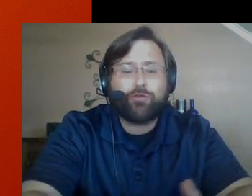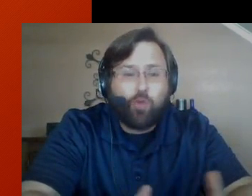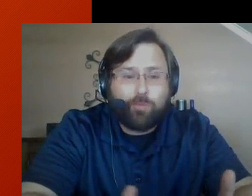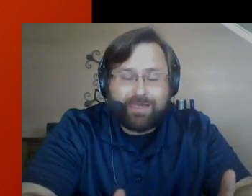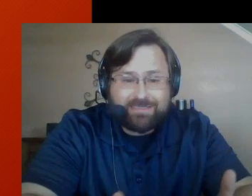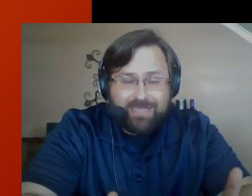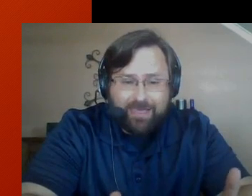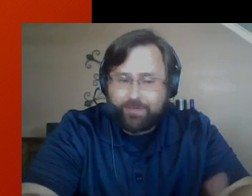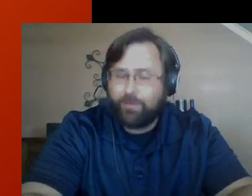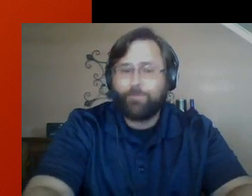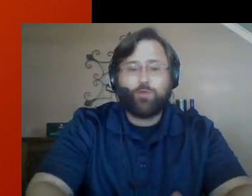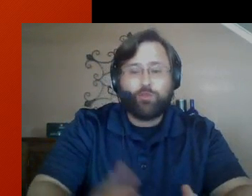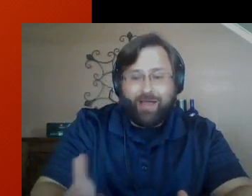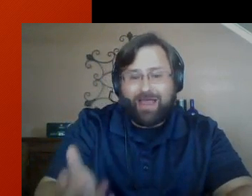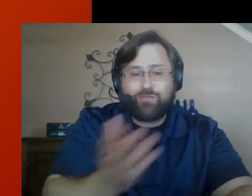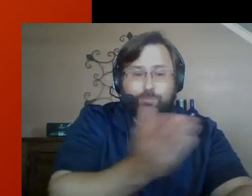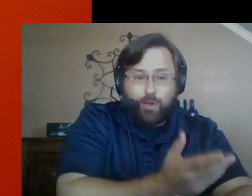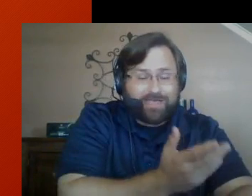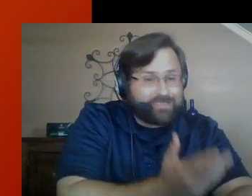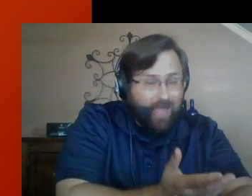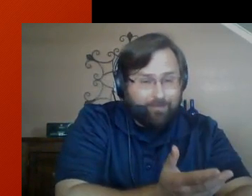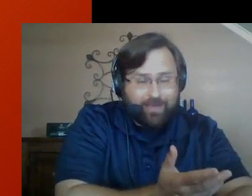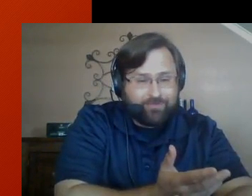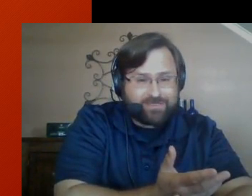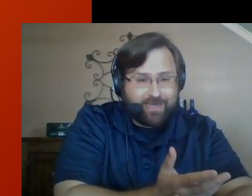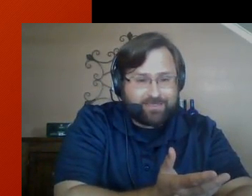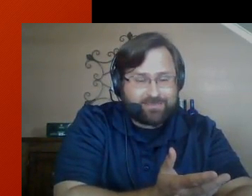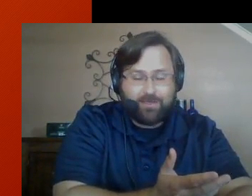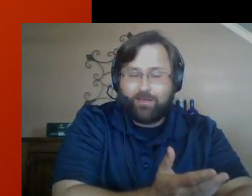you're normally going to see you might have the book as a topic of the sentence